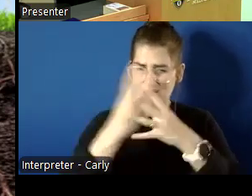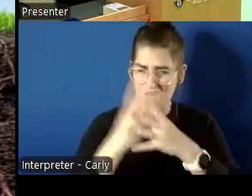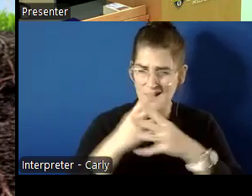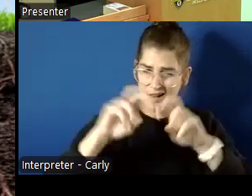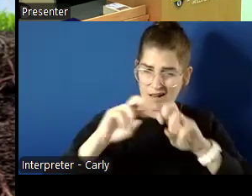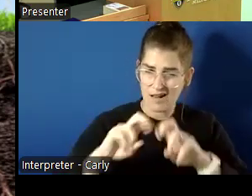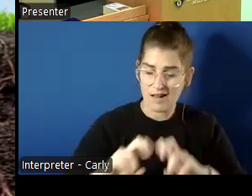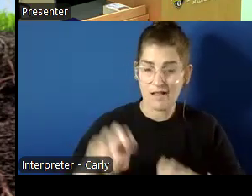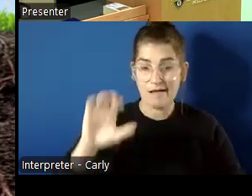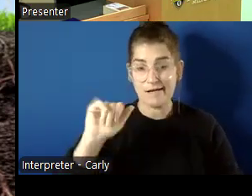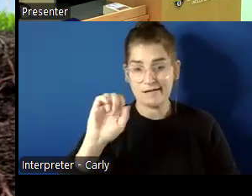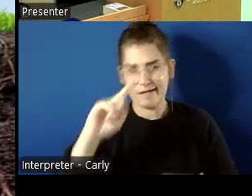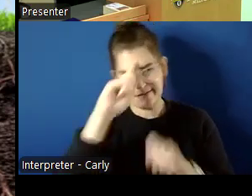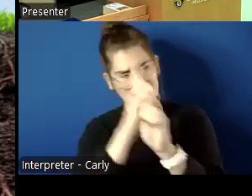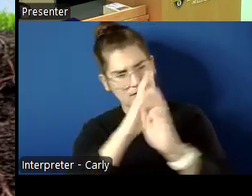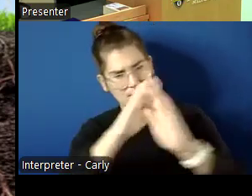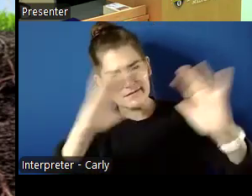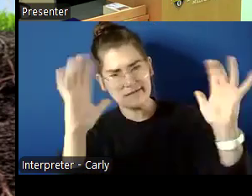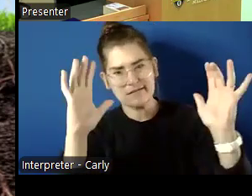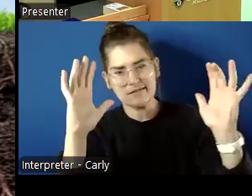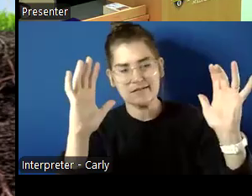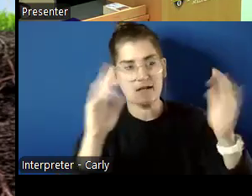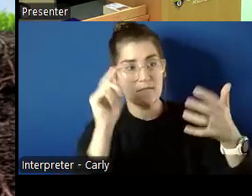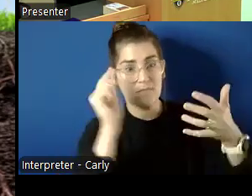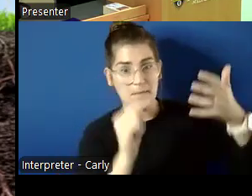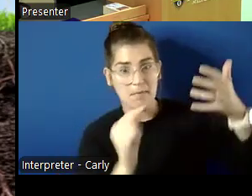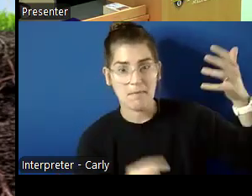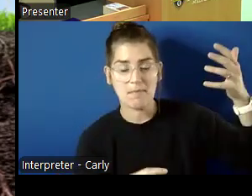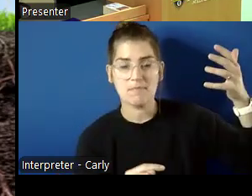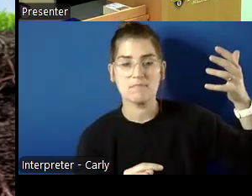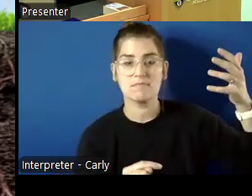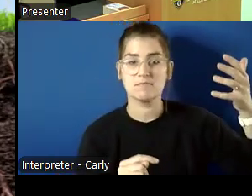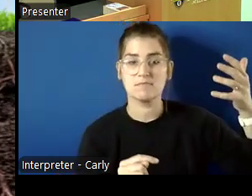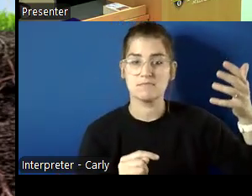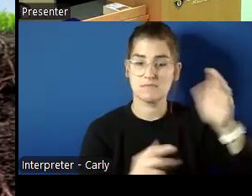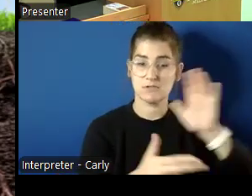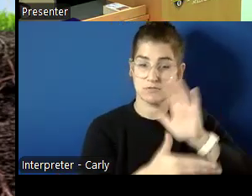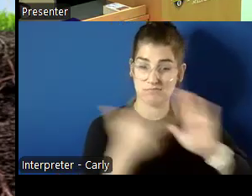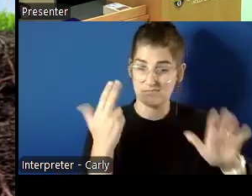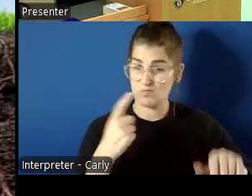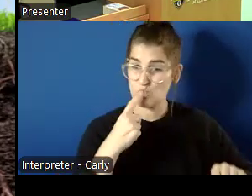conceptualizations to pathize survival skills, mislabel protective behaviors,